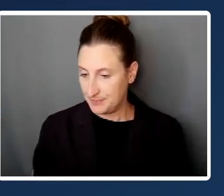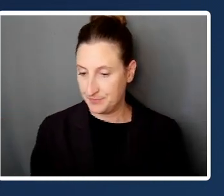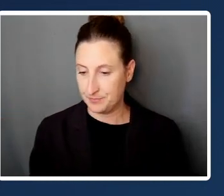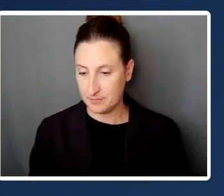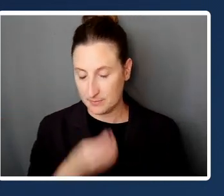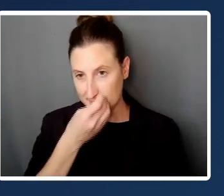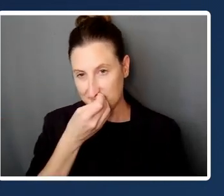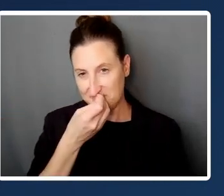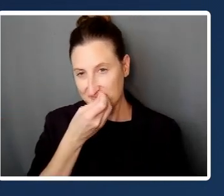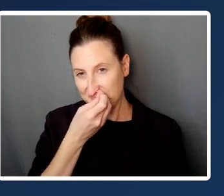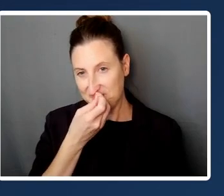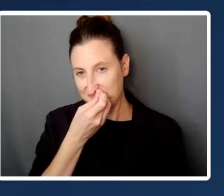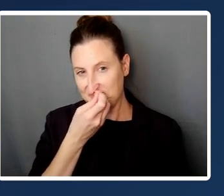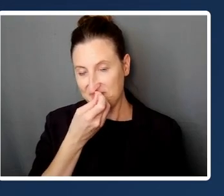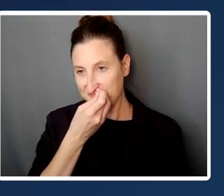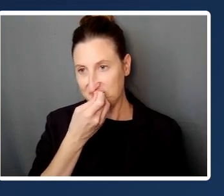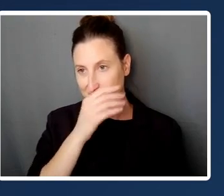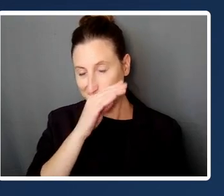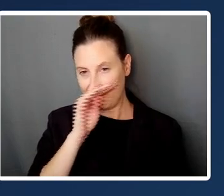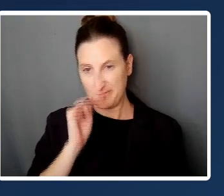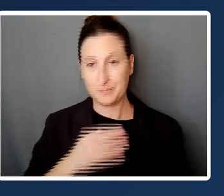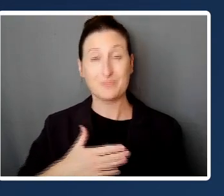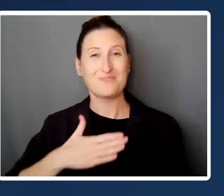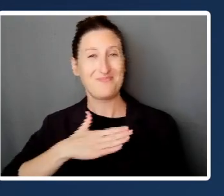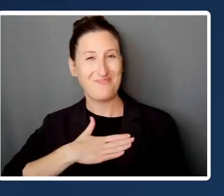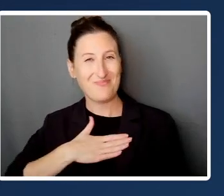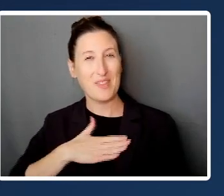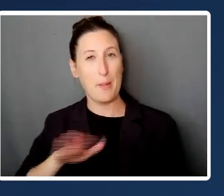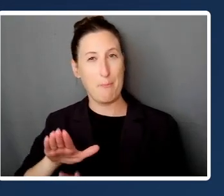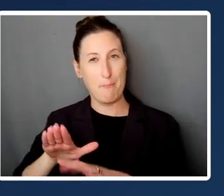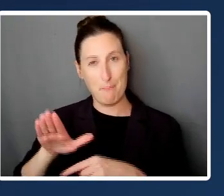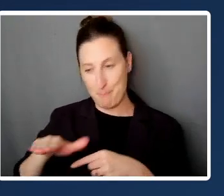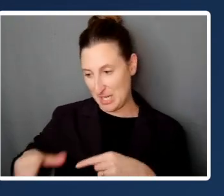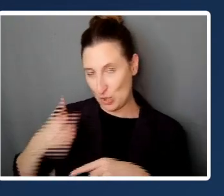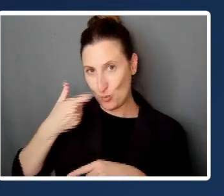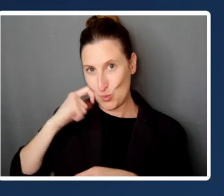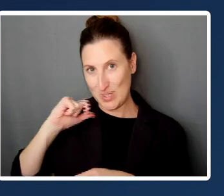just completed elementary and middle school, I feel like what I've come -- I've discovered in